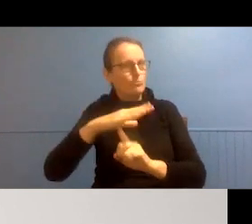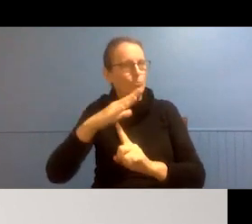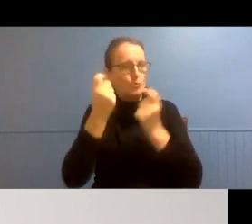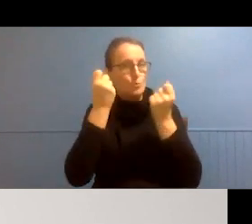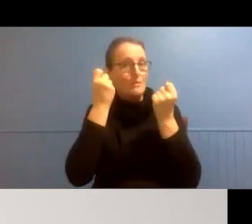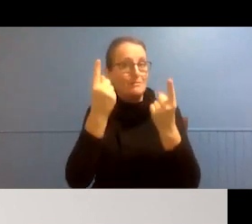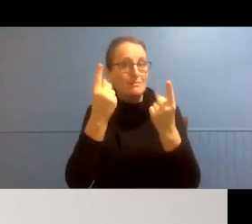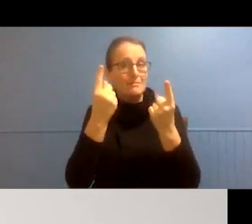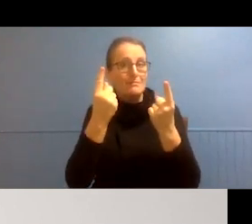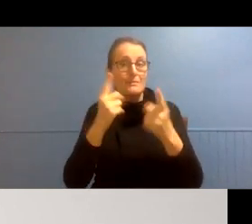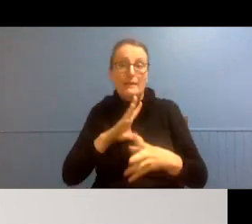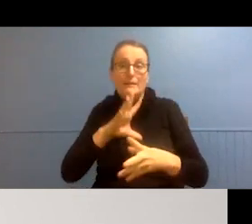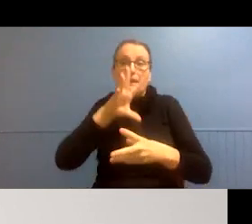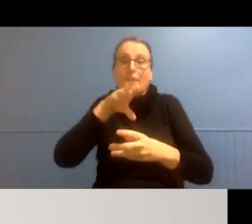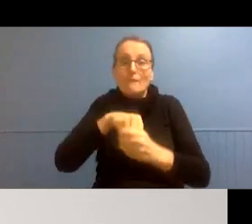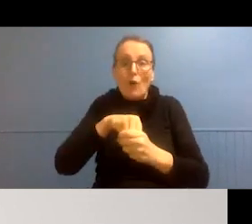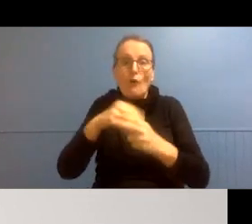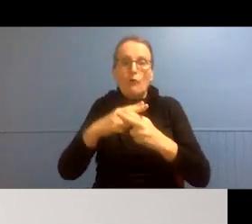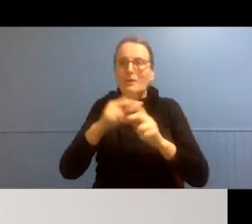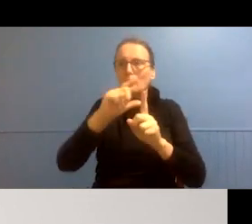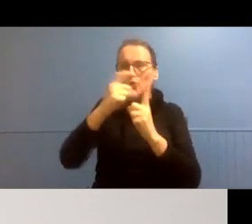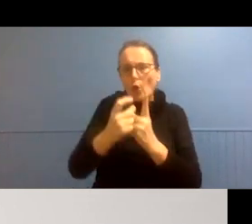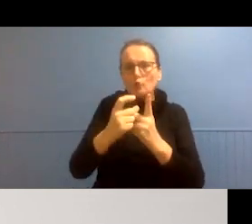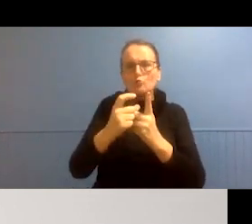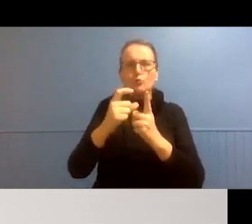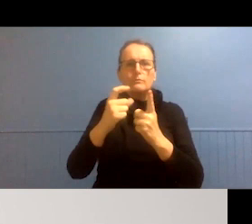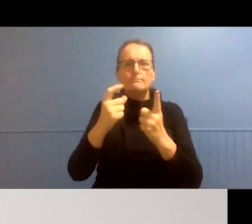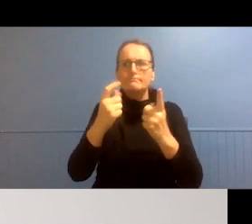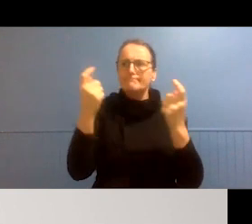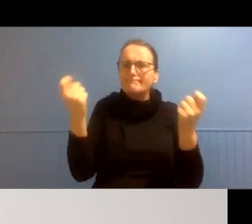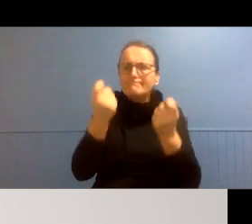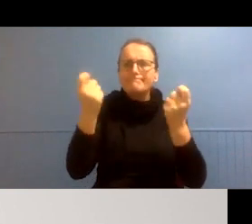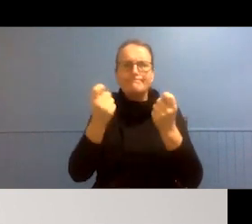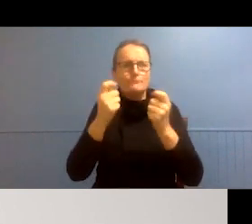participating in cultural practices and traditions defines who we are.